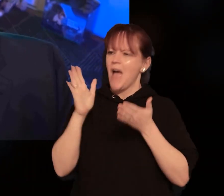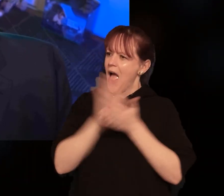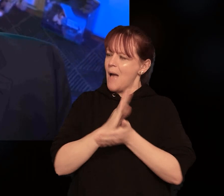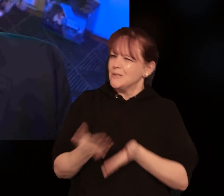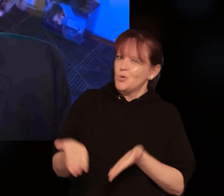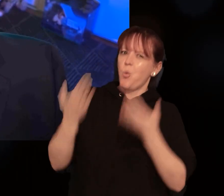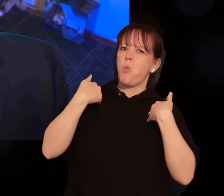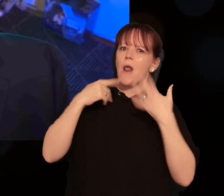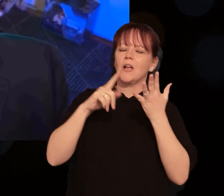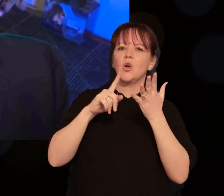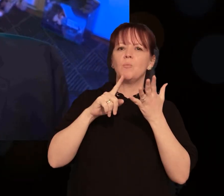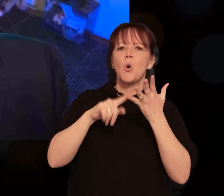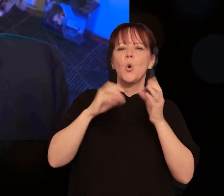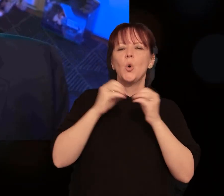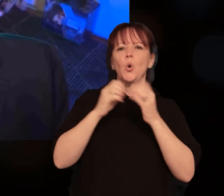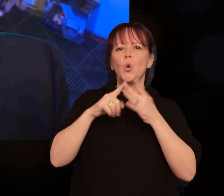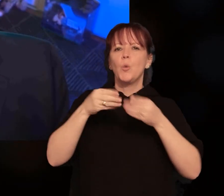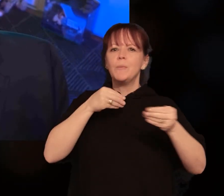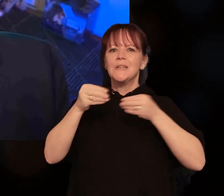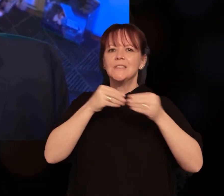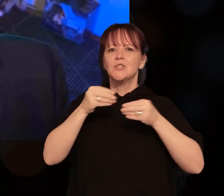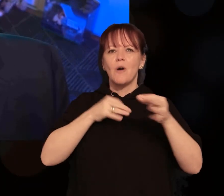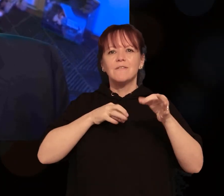Ubisoft's Director of Accessibility, David Tisserand.